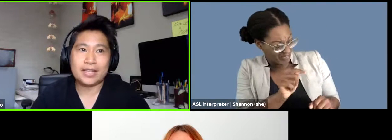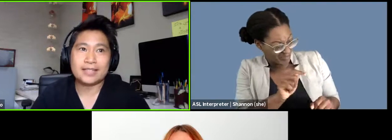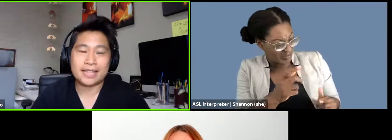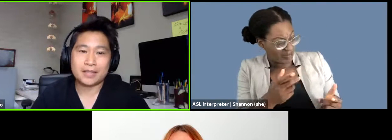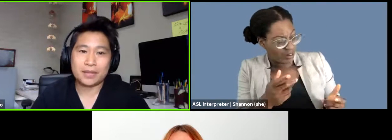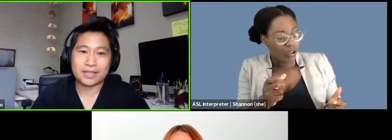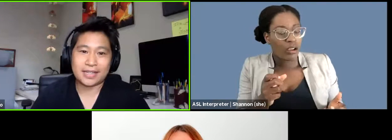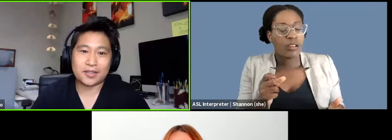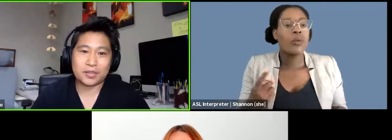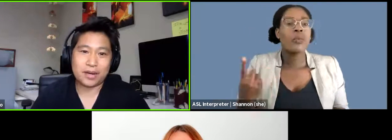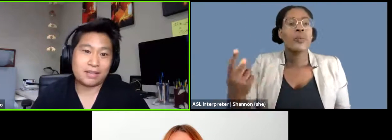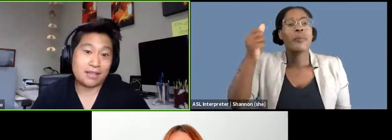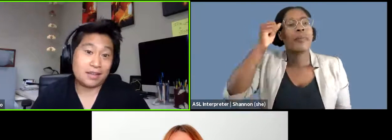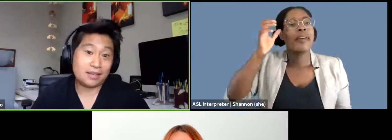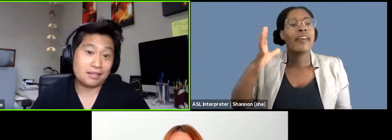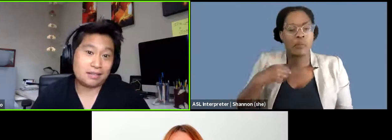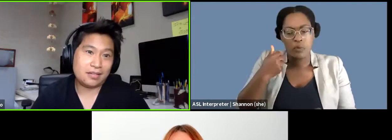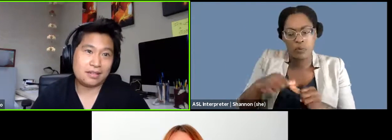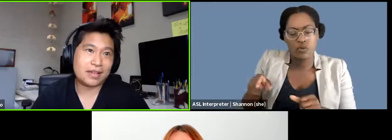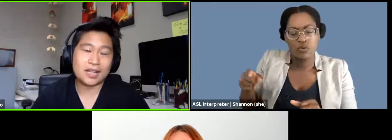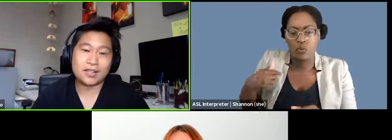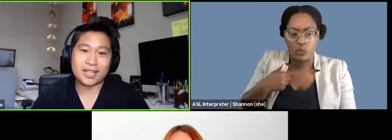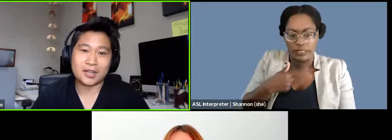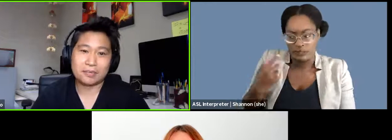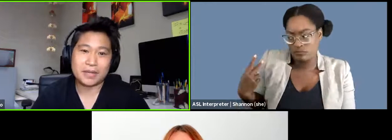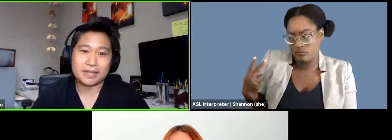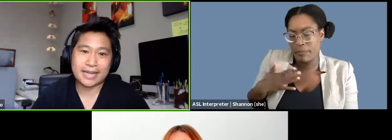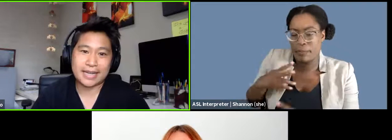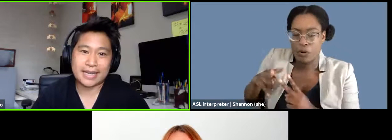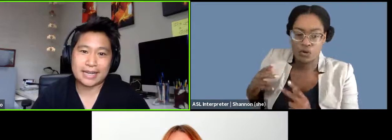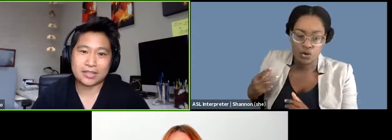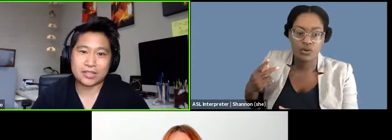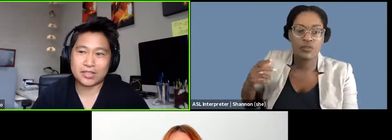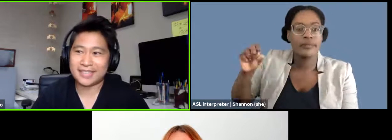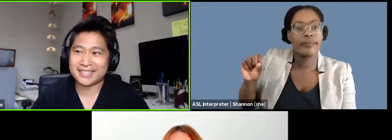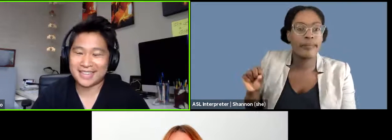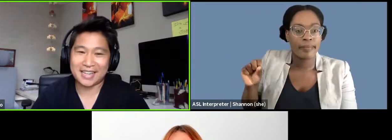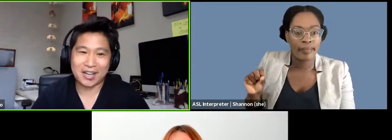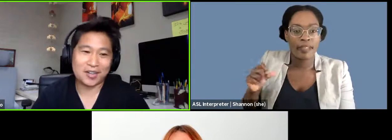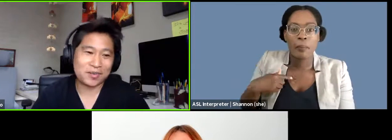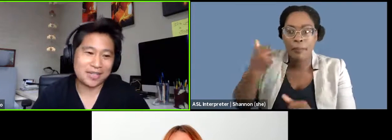He said things under his breath and he thought I couldn't hear him, but I actually heard what